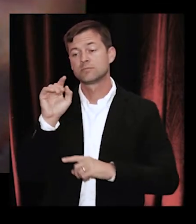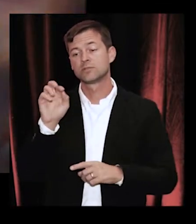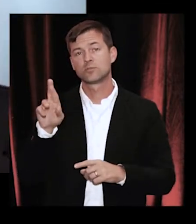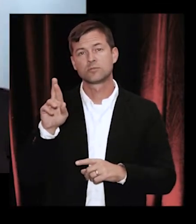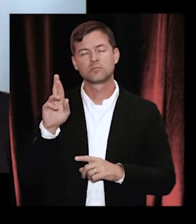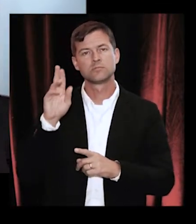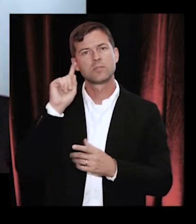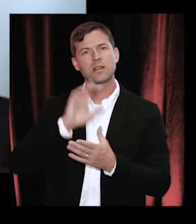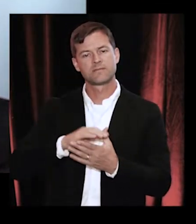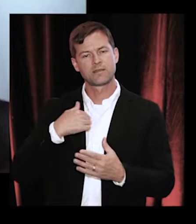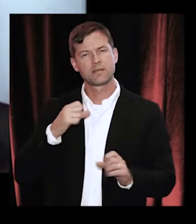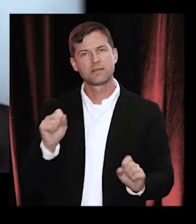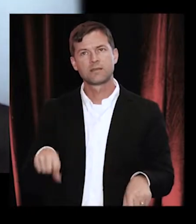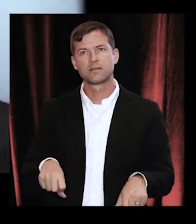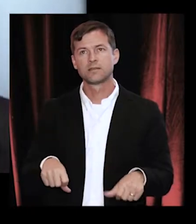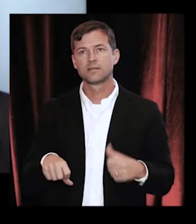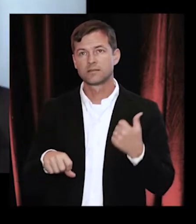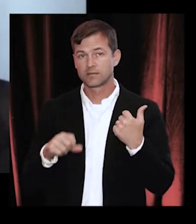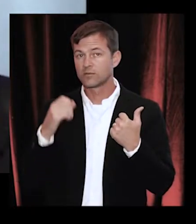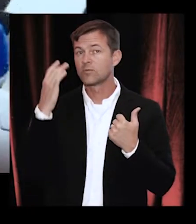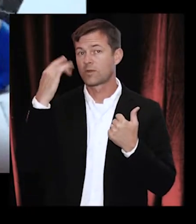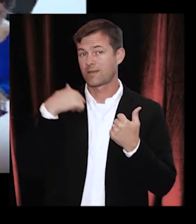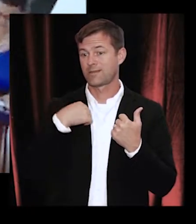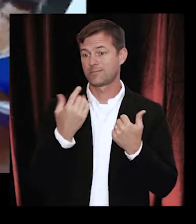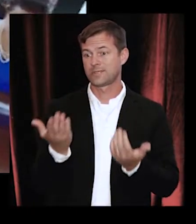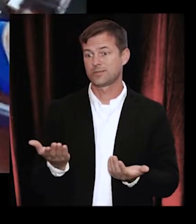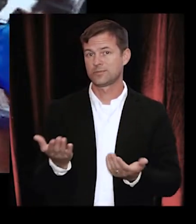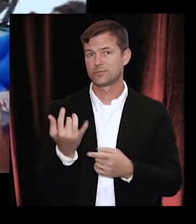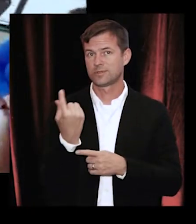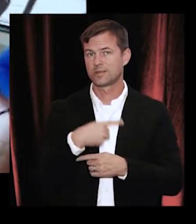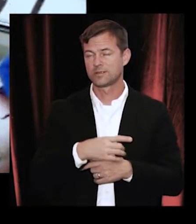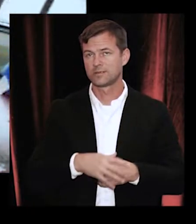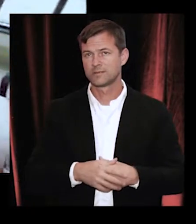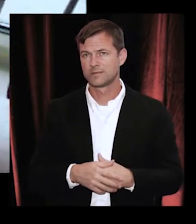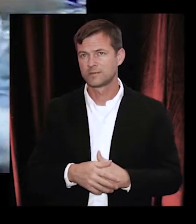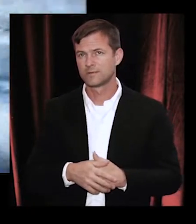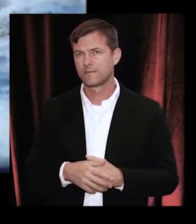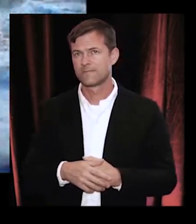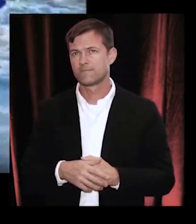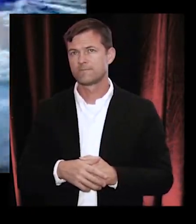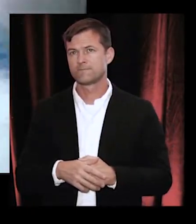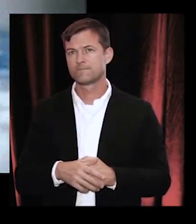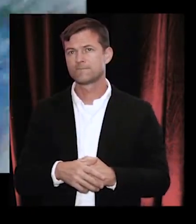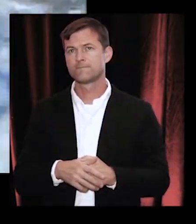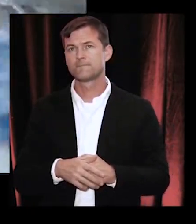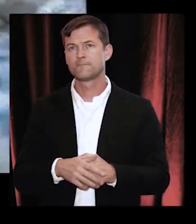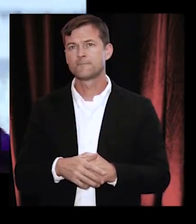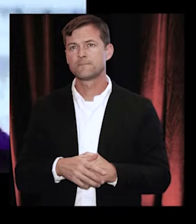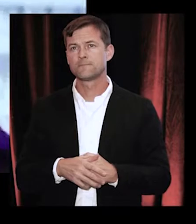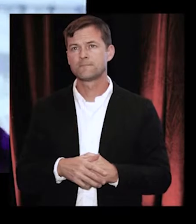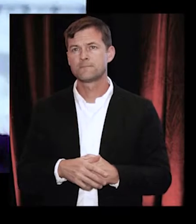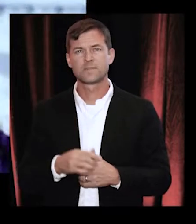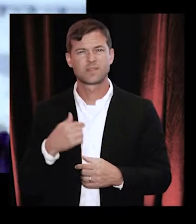Is why I am where I am today. I'm swimming faster than I ever dreamed I could.